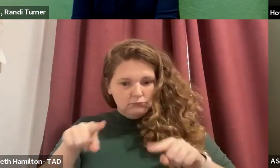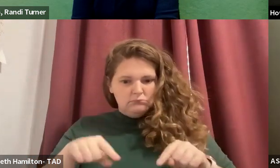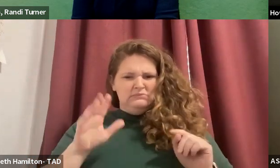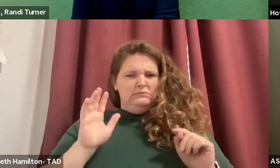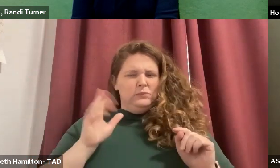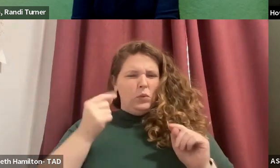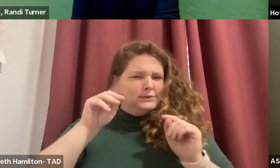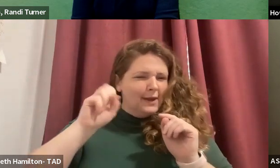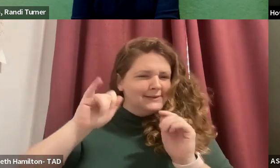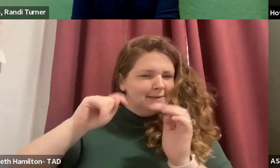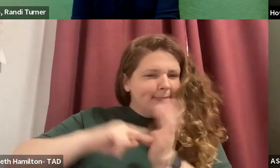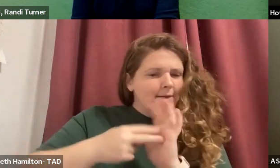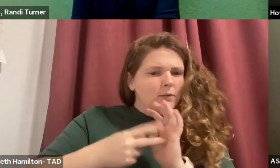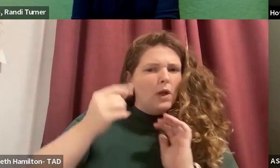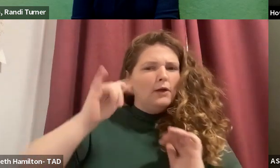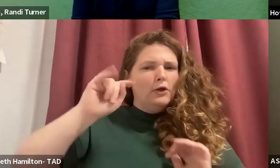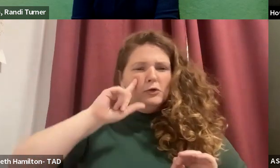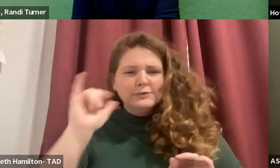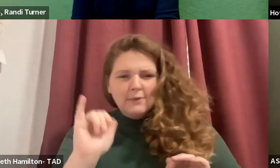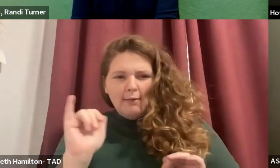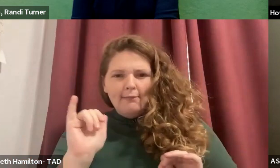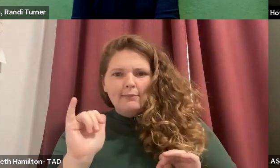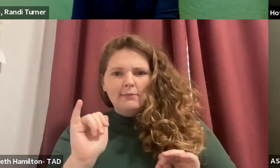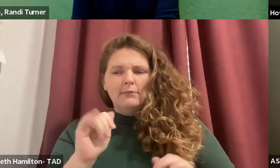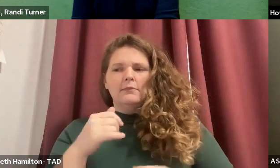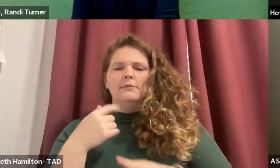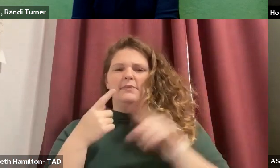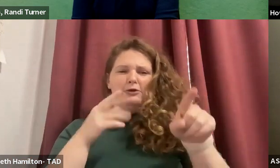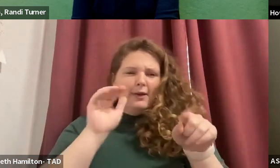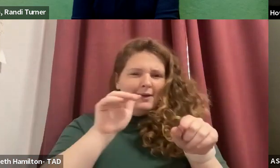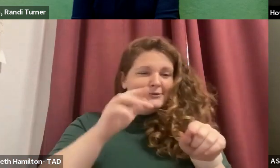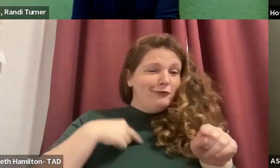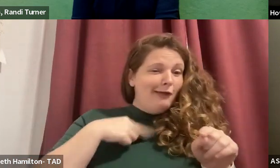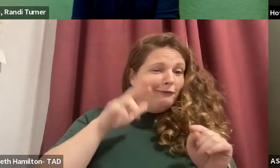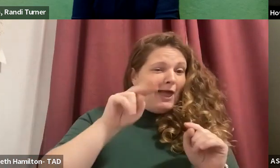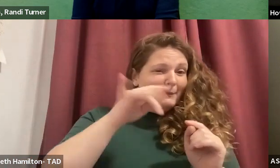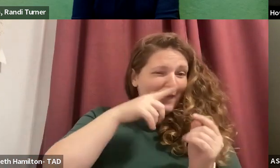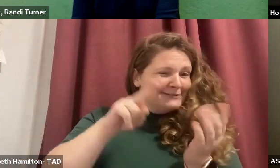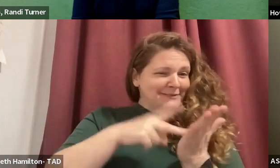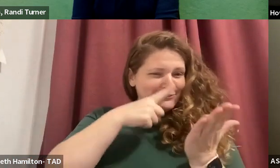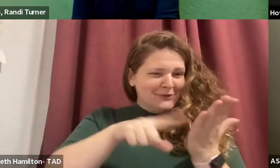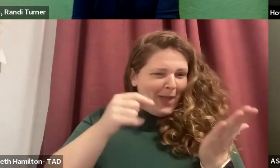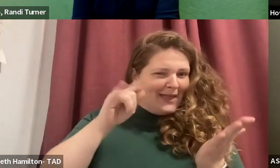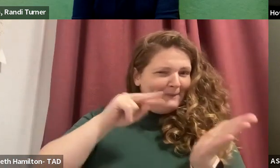bills are proposed and doesn't go through TSD yesterday so we have